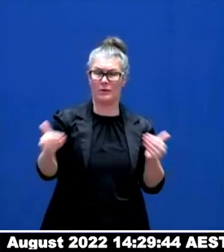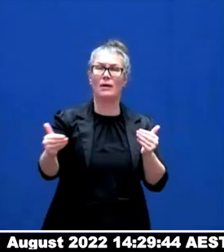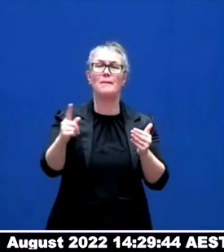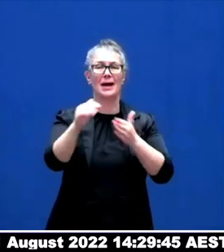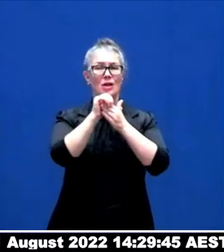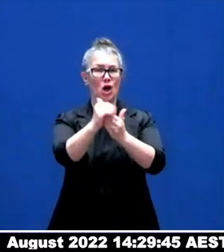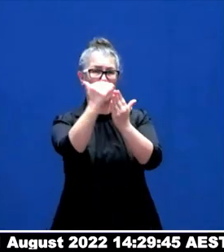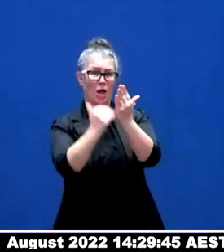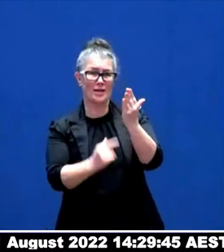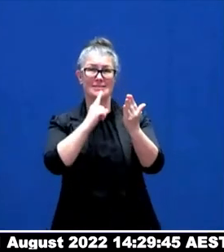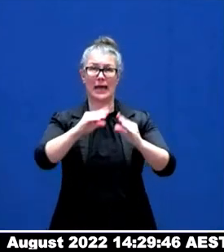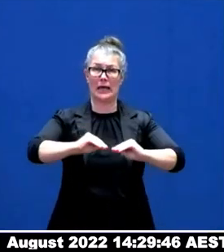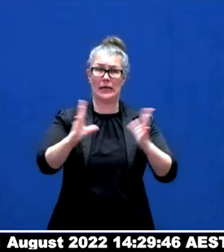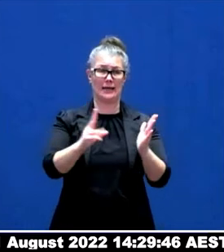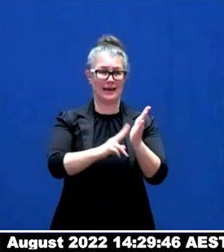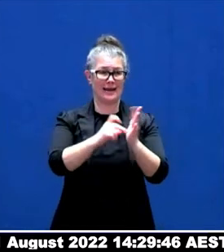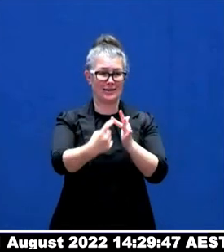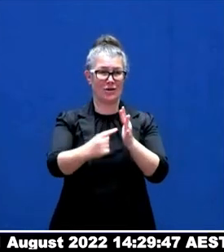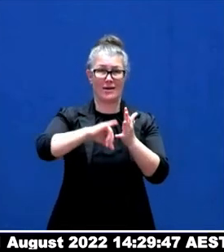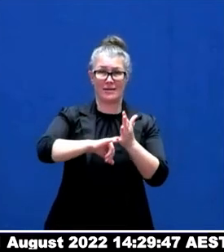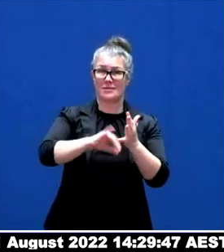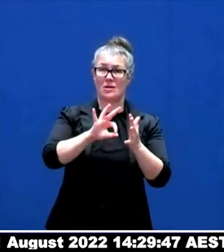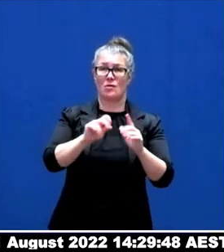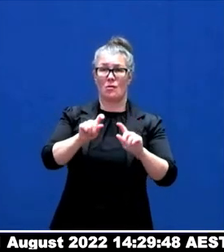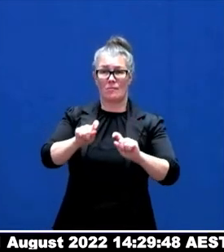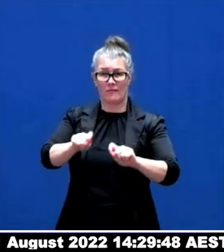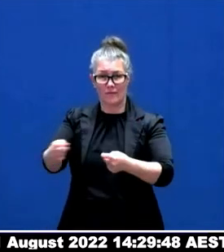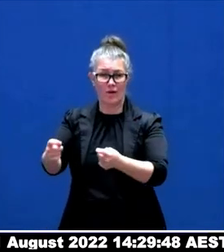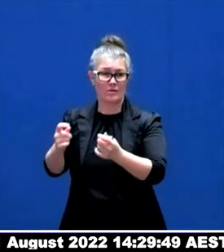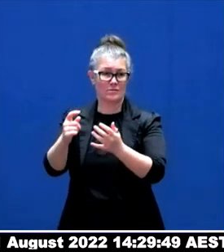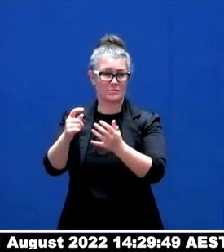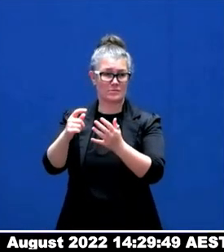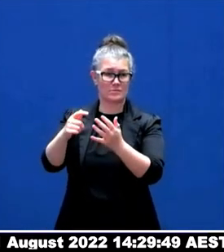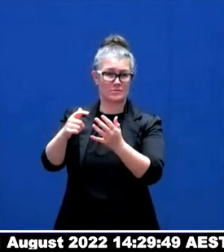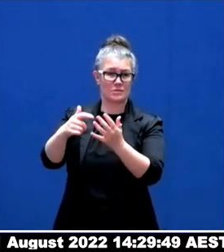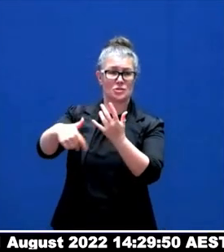NDIS is not responsible for the provision of social and public housing or homelessness